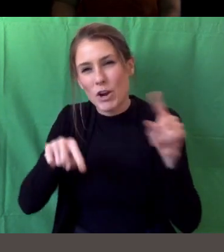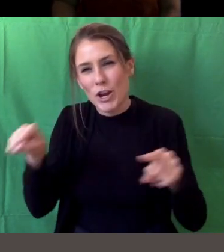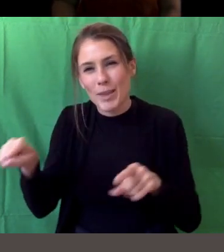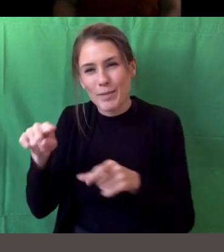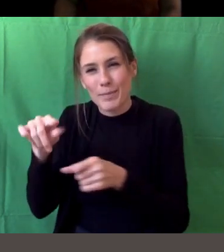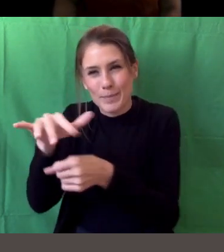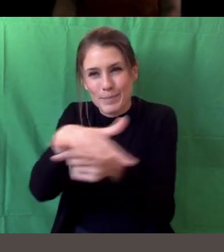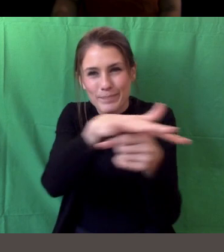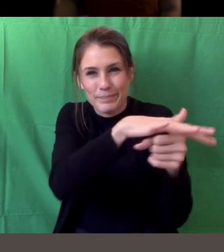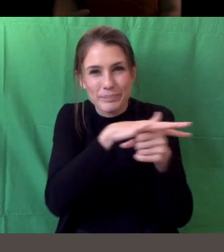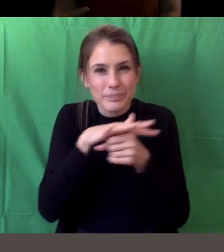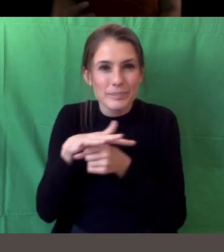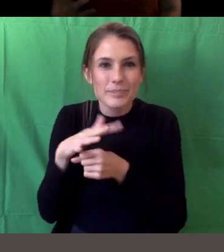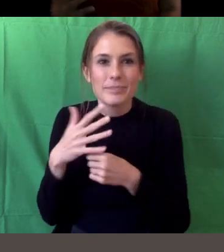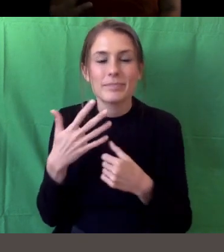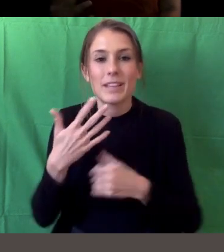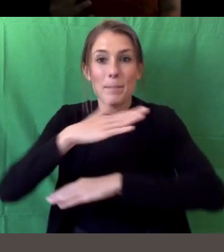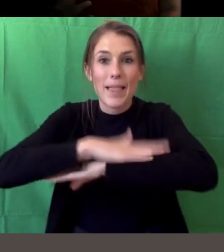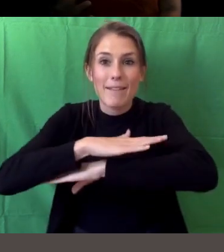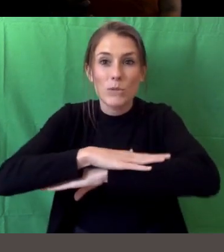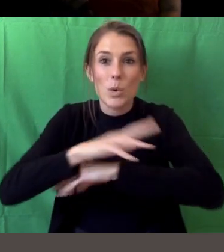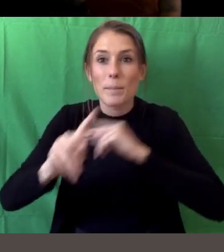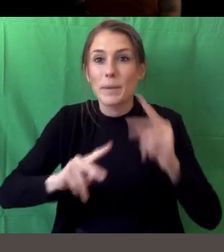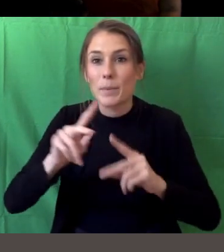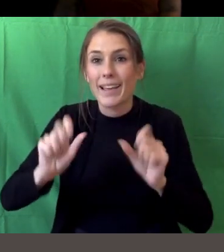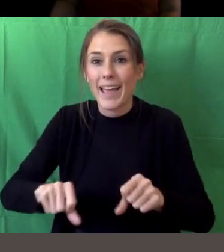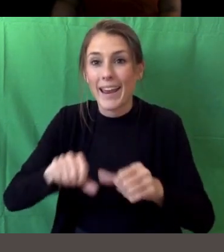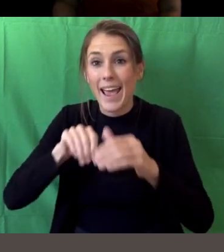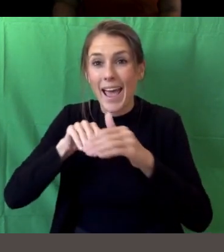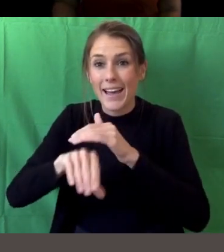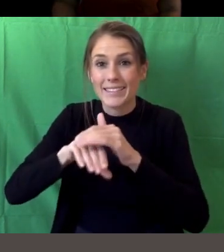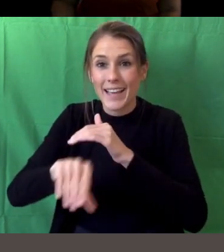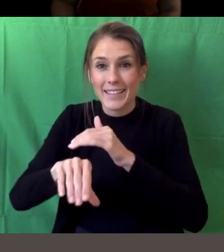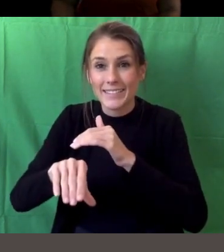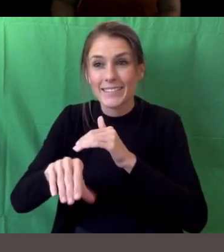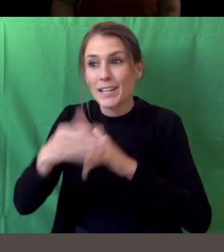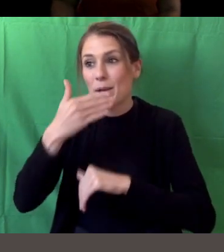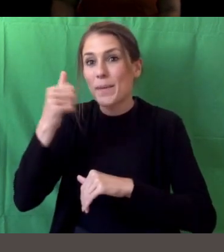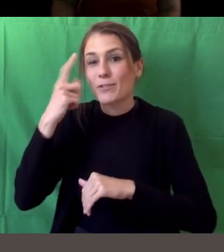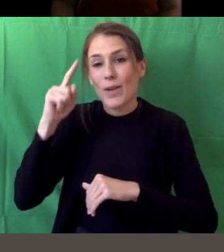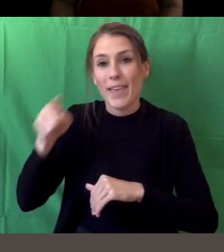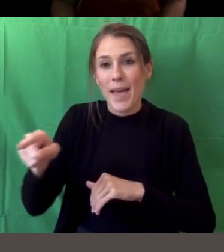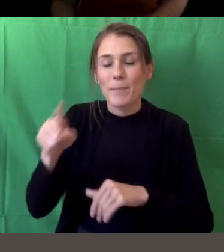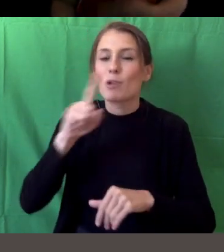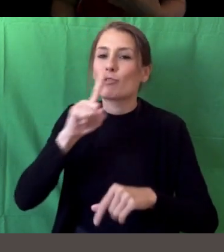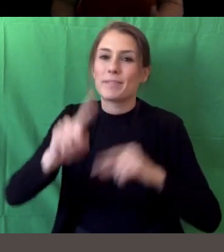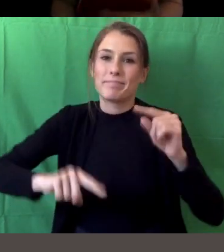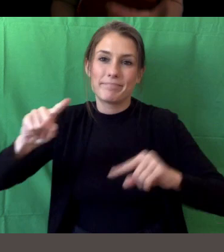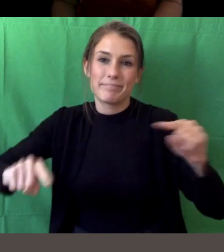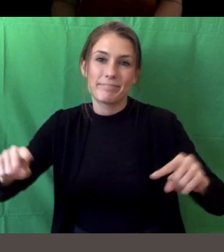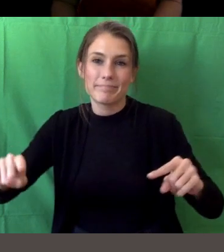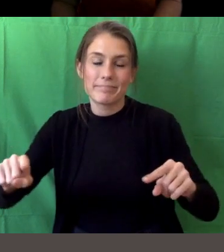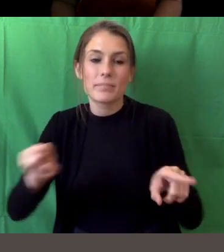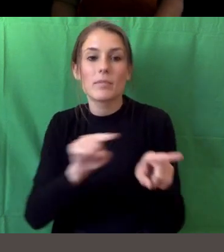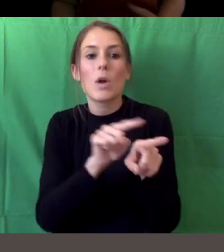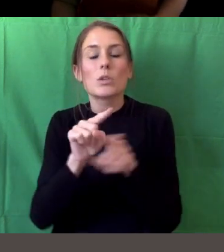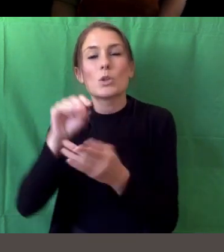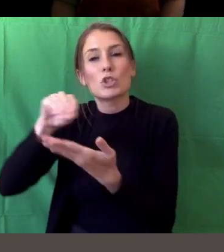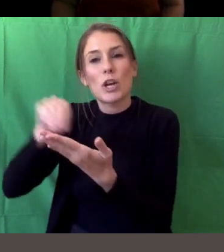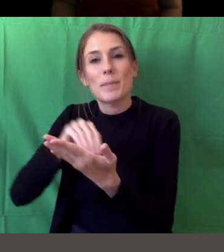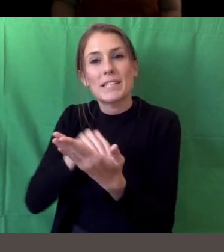that the platforms that participants can access that are optimal for them also vary.